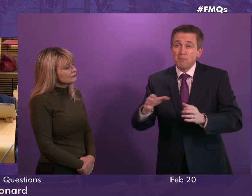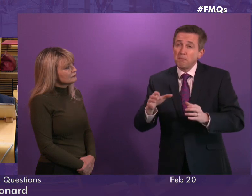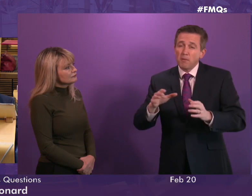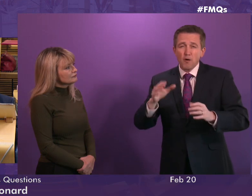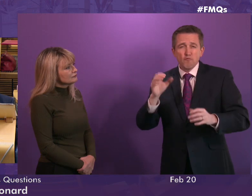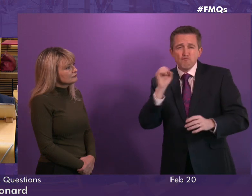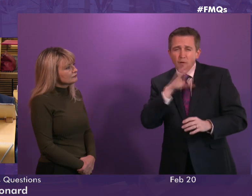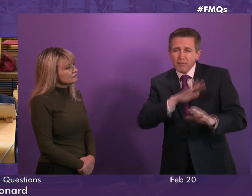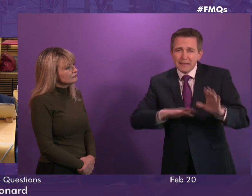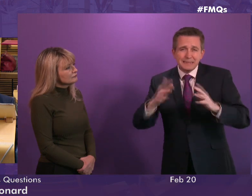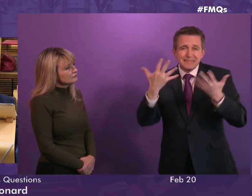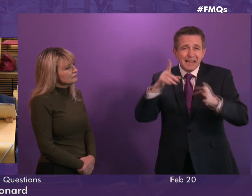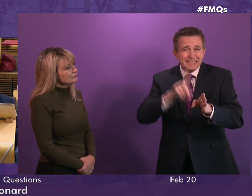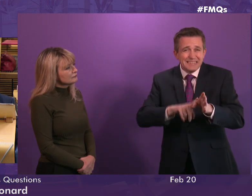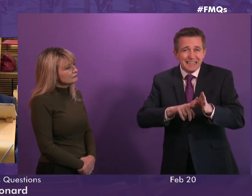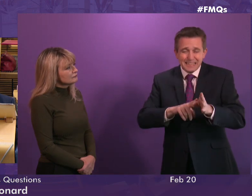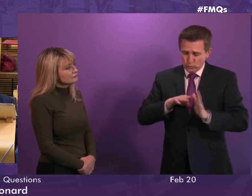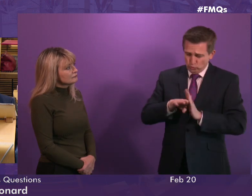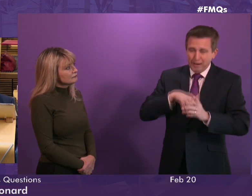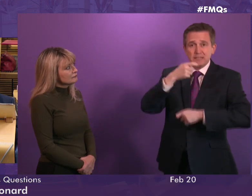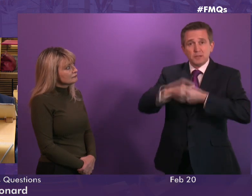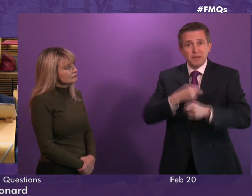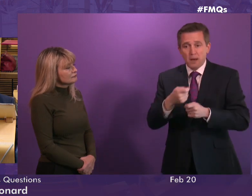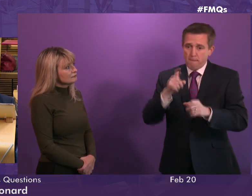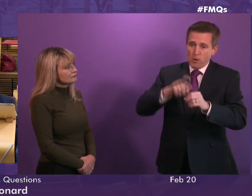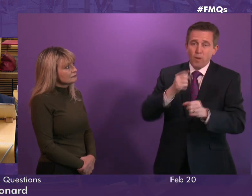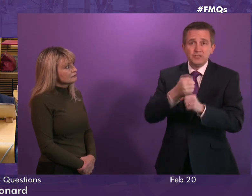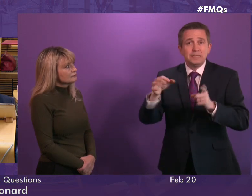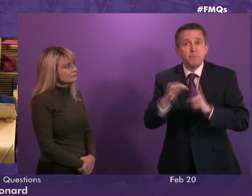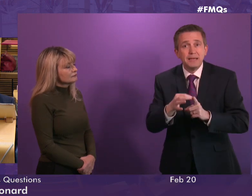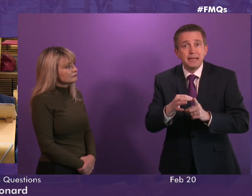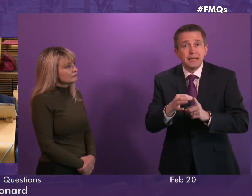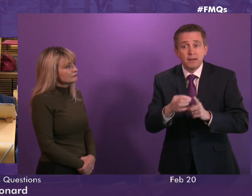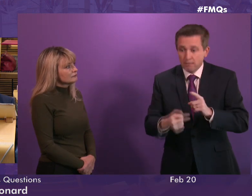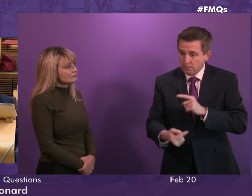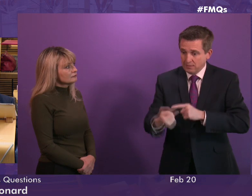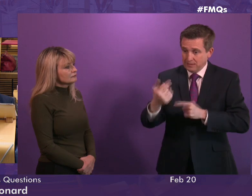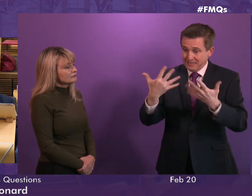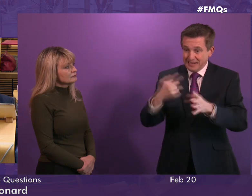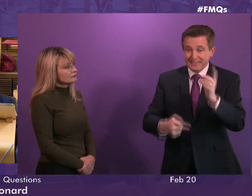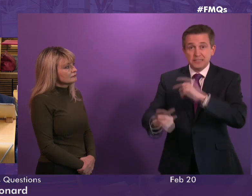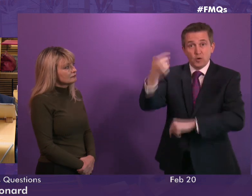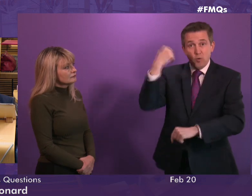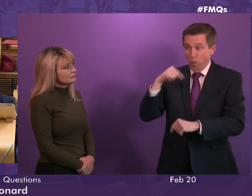10 years to train to be a GP and, 10 years ago, the First Minister was the health secretary